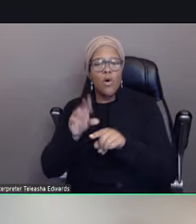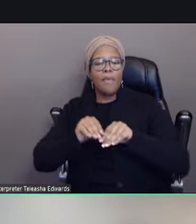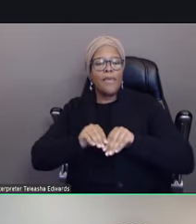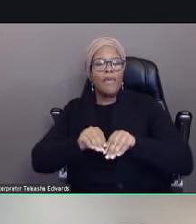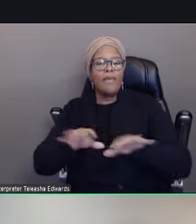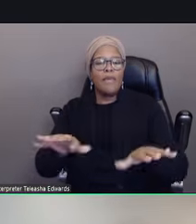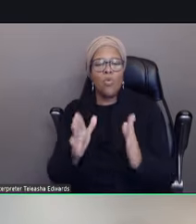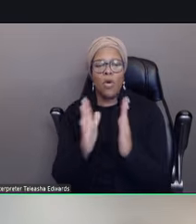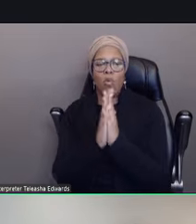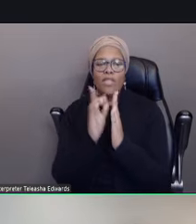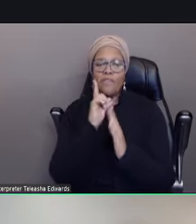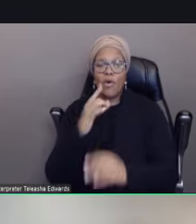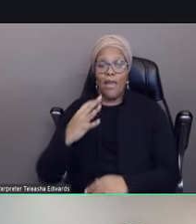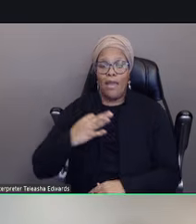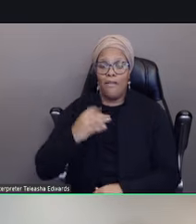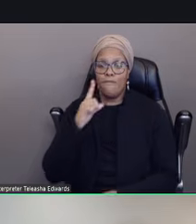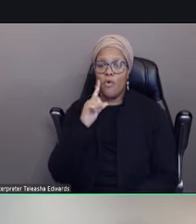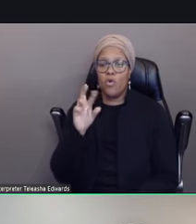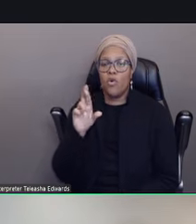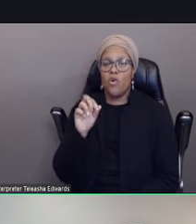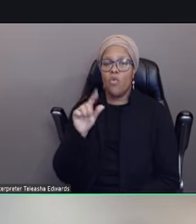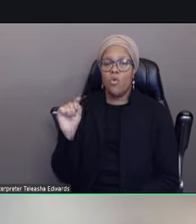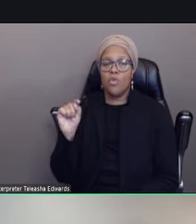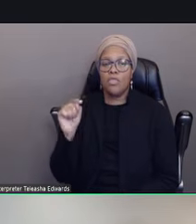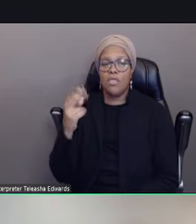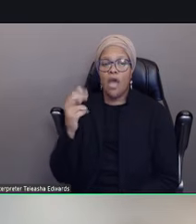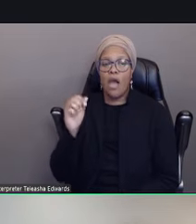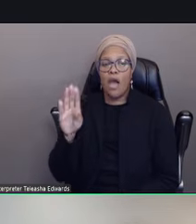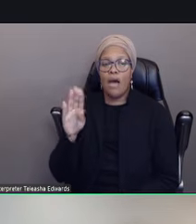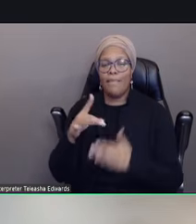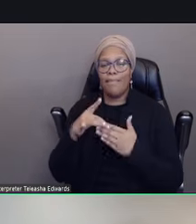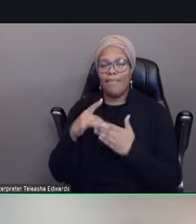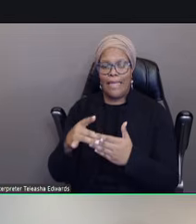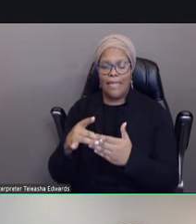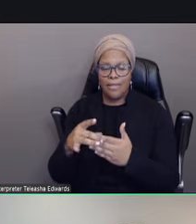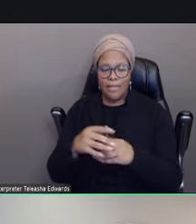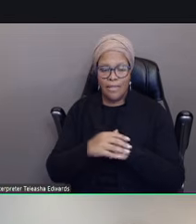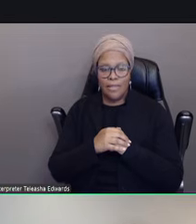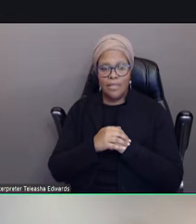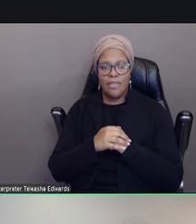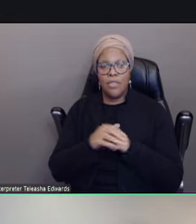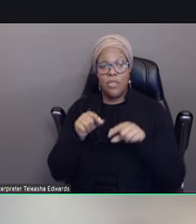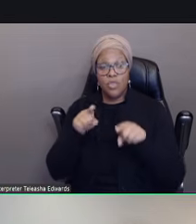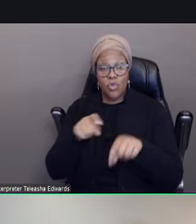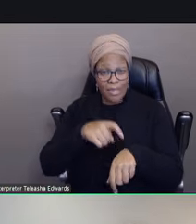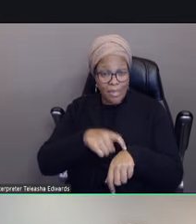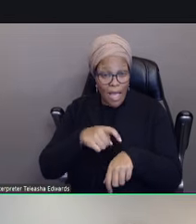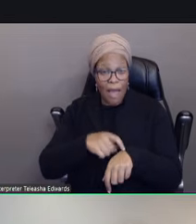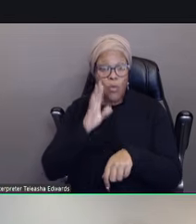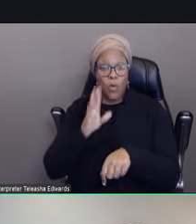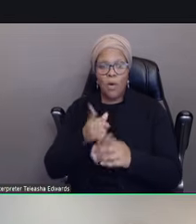for the ROOTS Hub lead entities. During this period, we obviously will begin a silent period